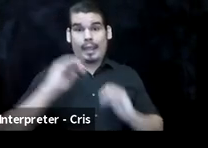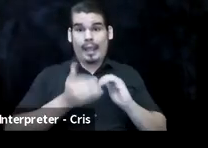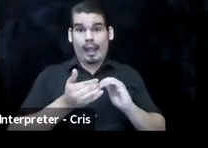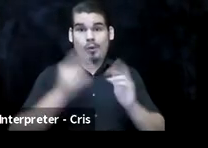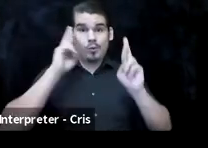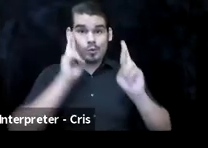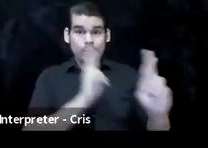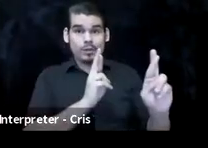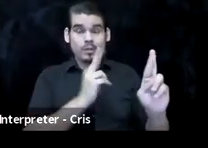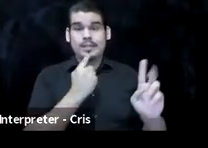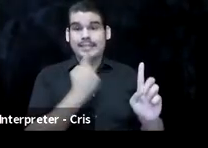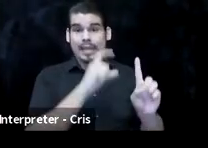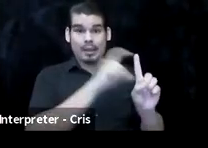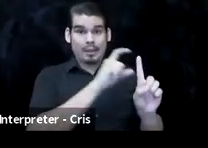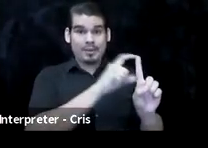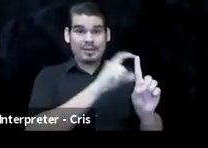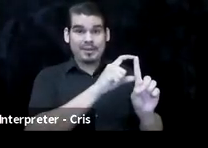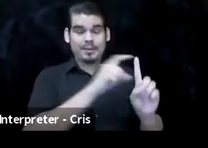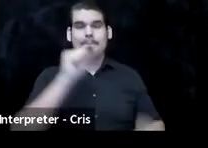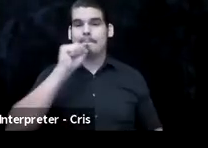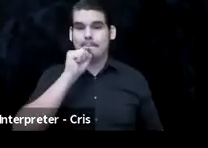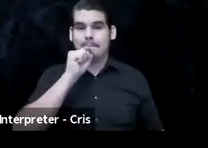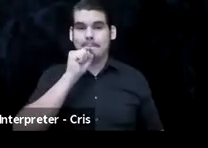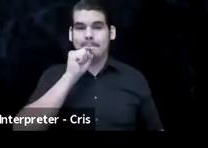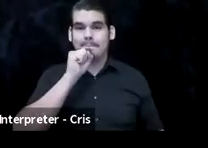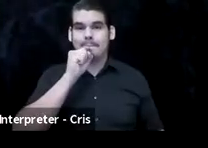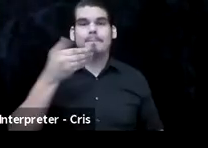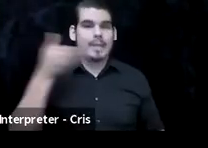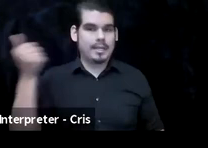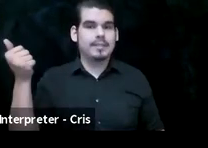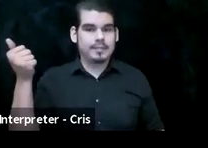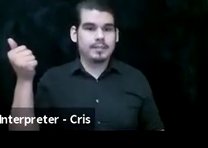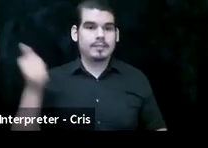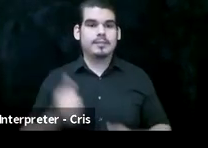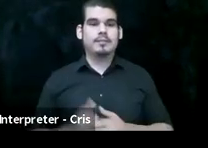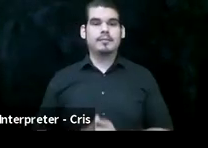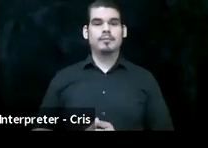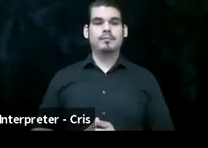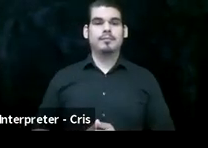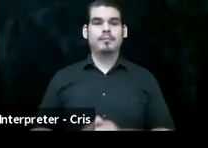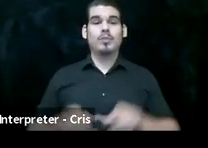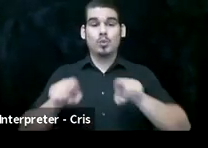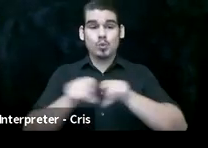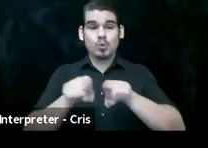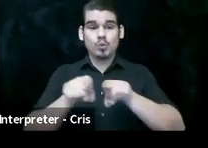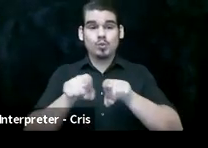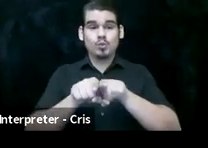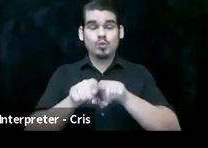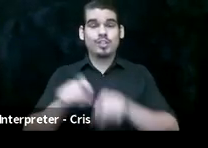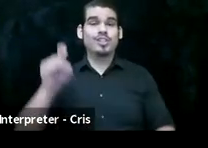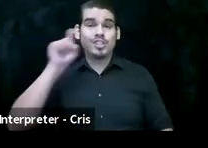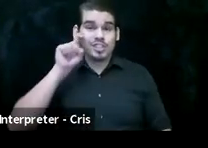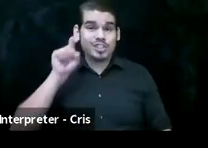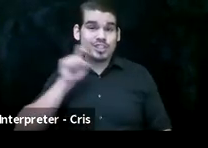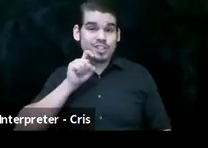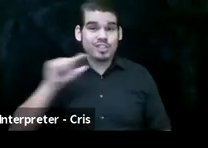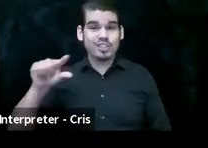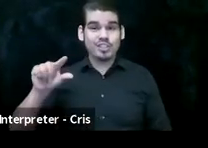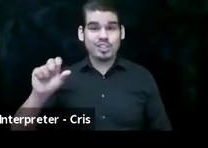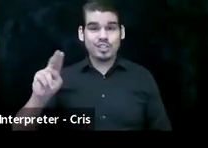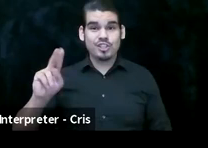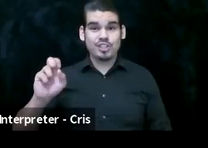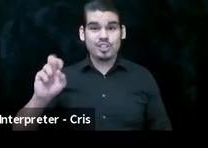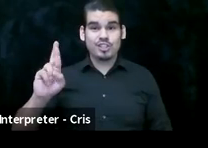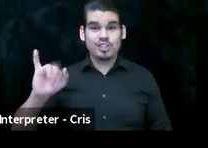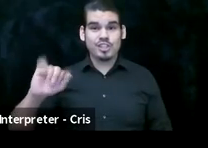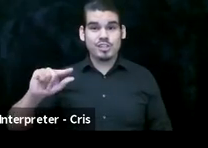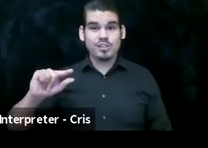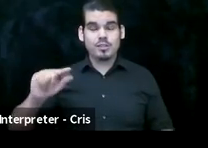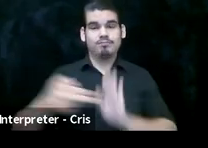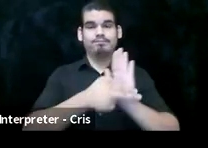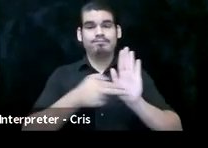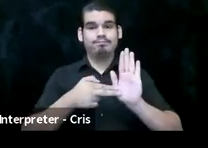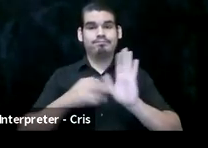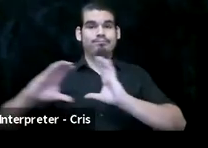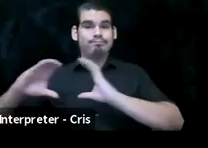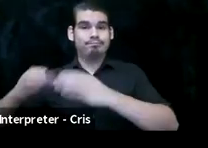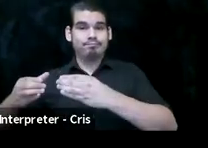RAD Region II: Additionally, as product earlier as a question gendering folks without their consent be inclusive, that not everybody falls under the two key she he her.